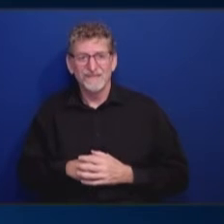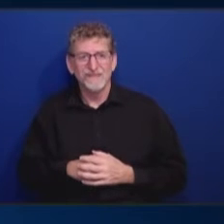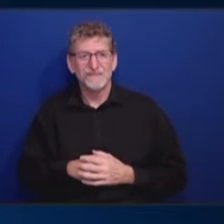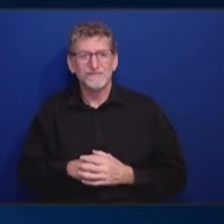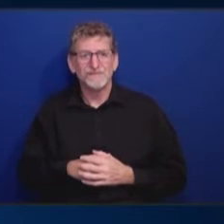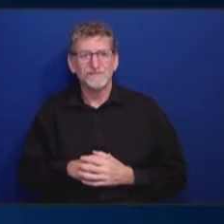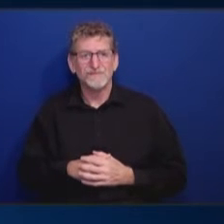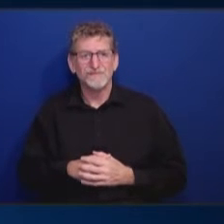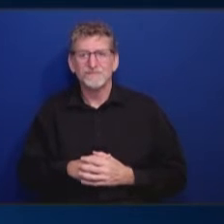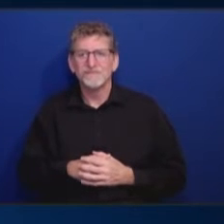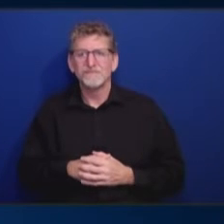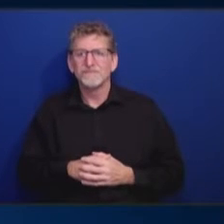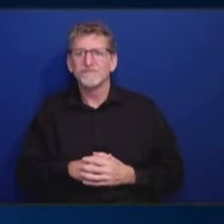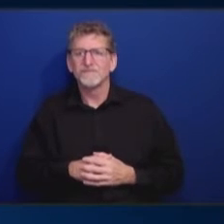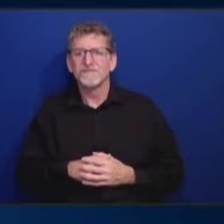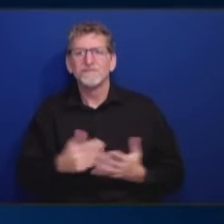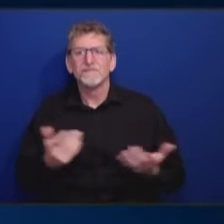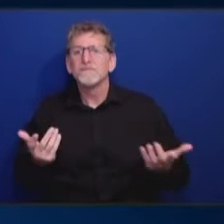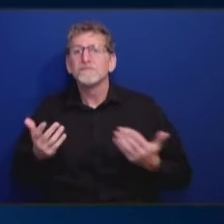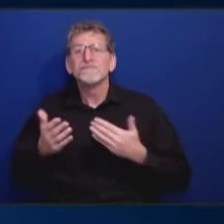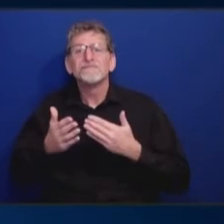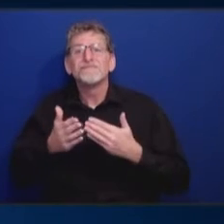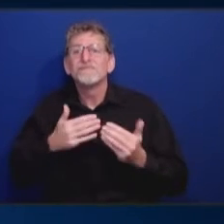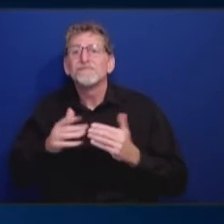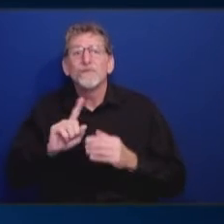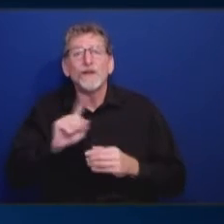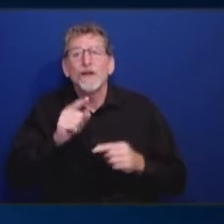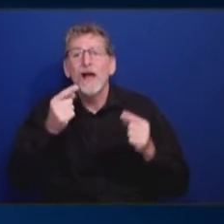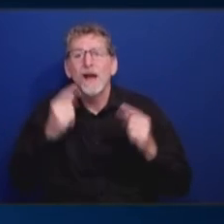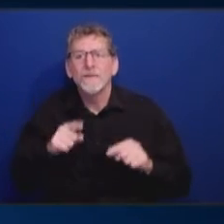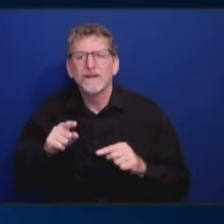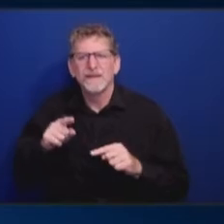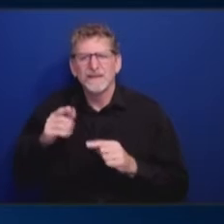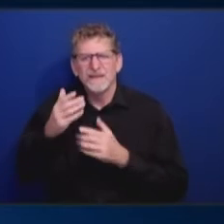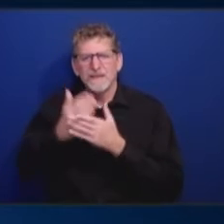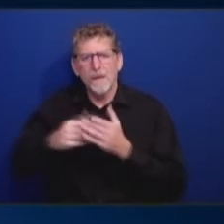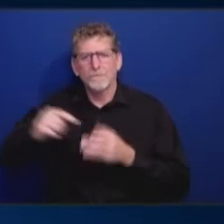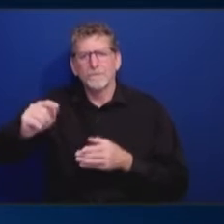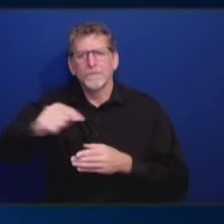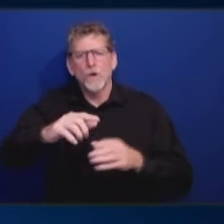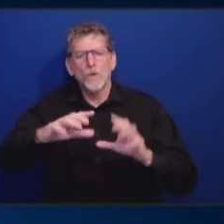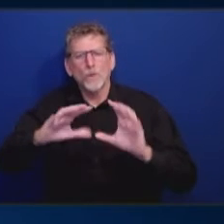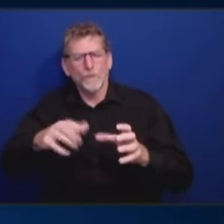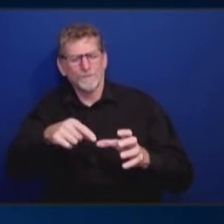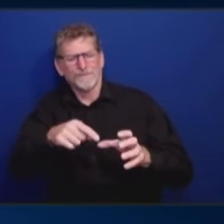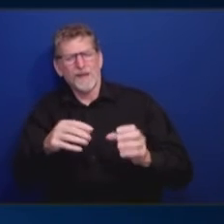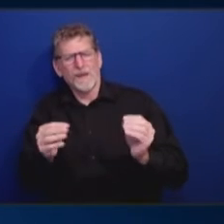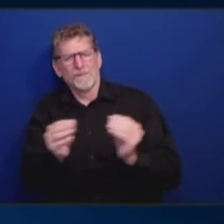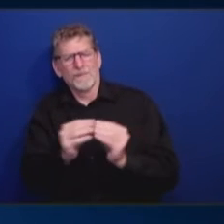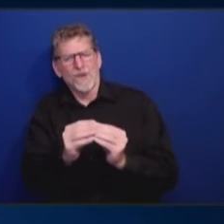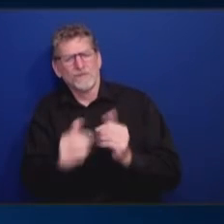risk, again, because of structural forces that put --